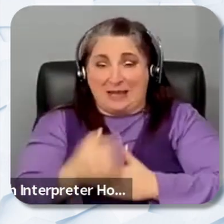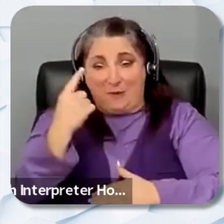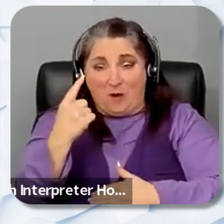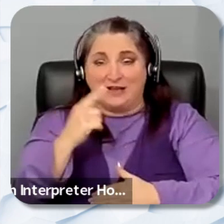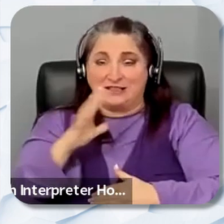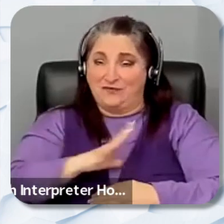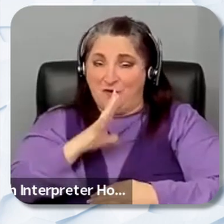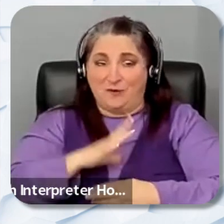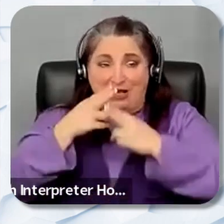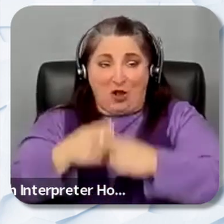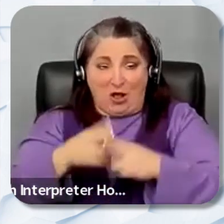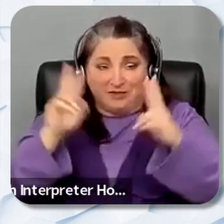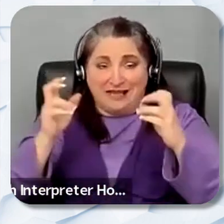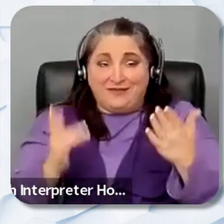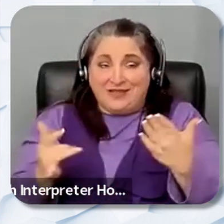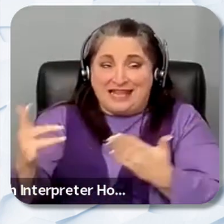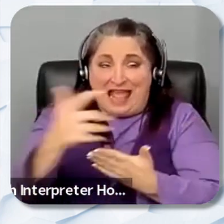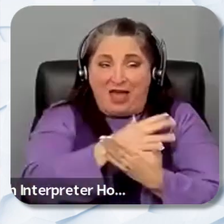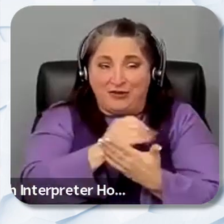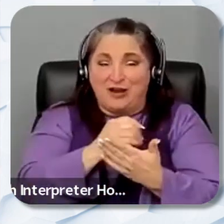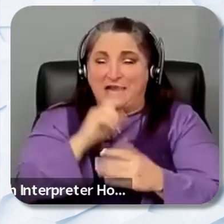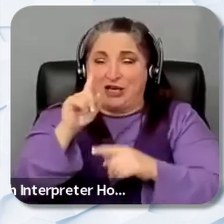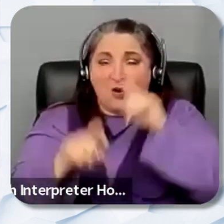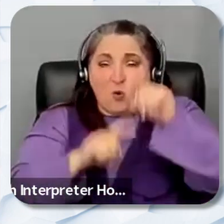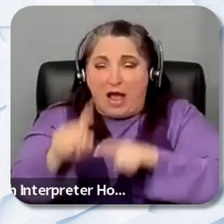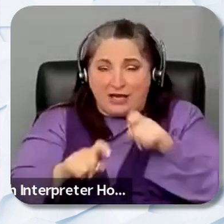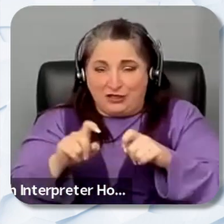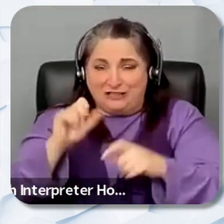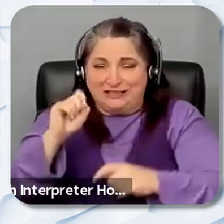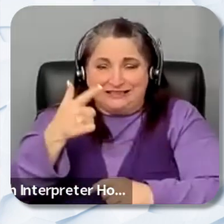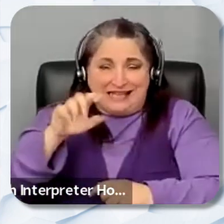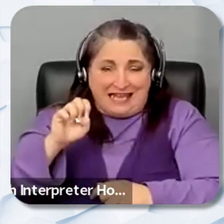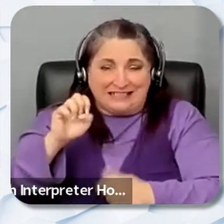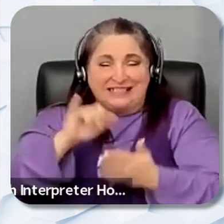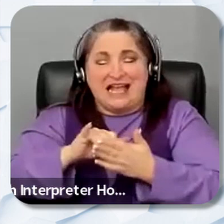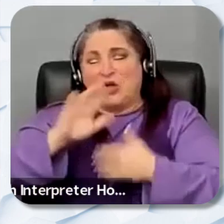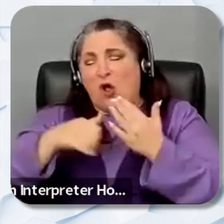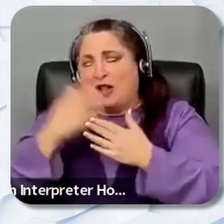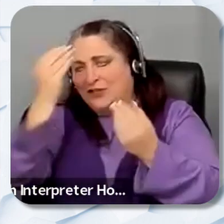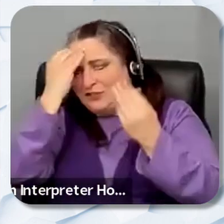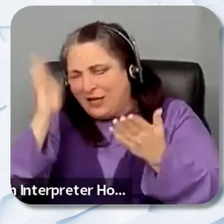the Gather and Inquire stage. This is where you will be looking at all of your data and